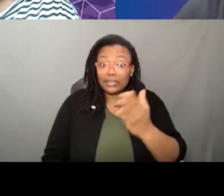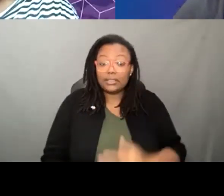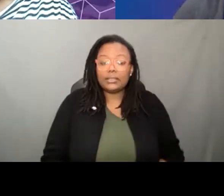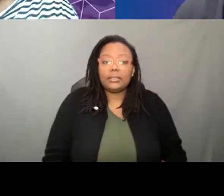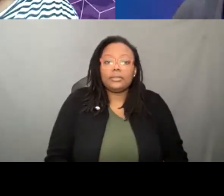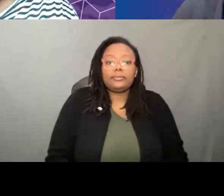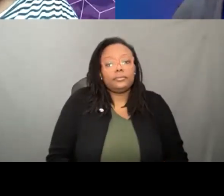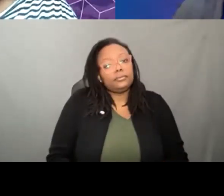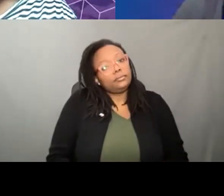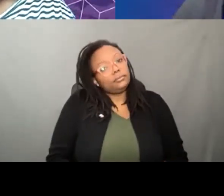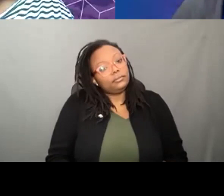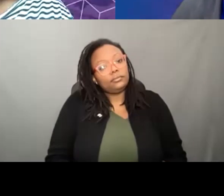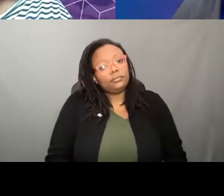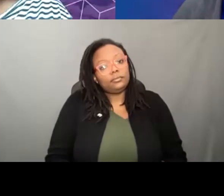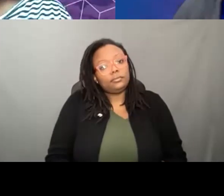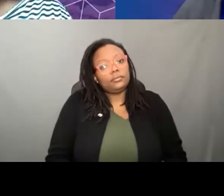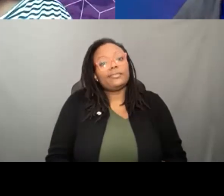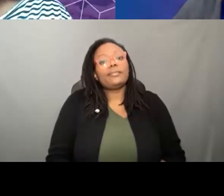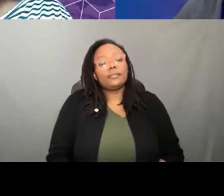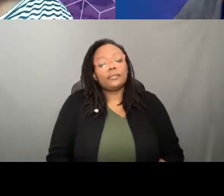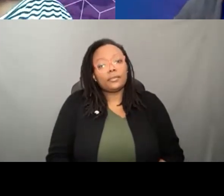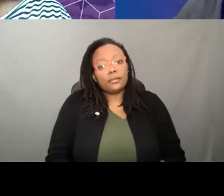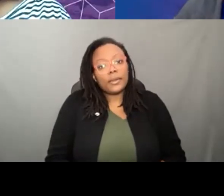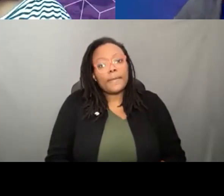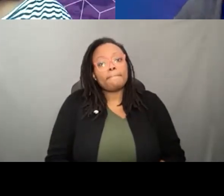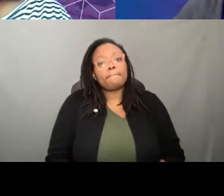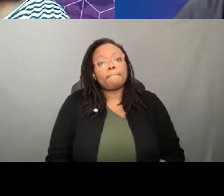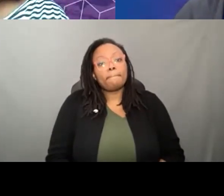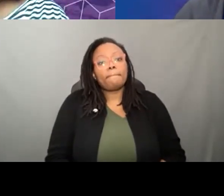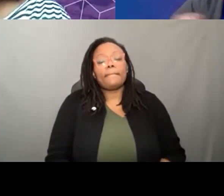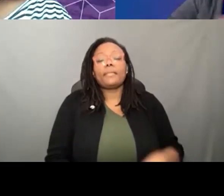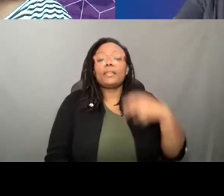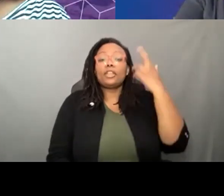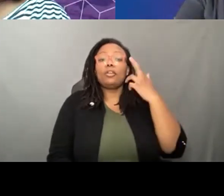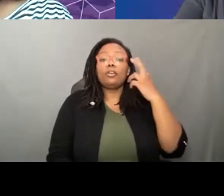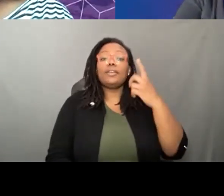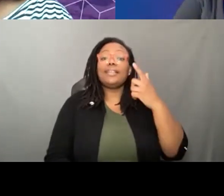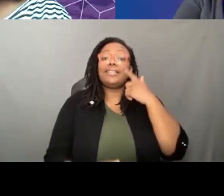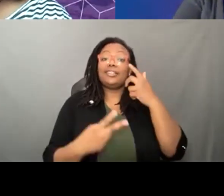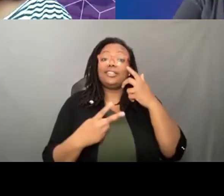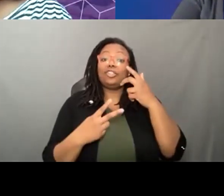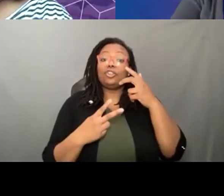Beatriz Azor: Yes. The rationale behind moving the request to move money out of participant support is